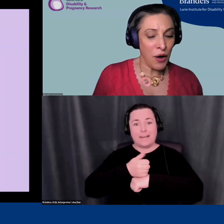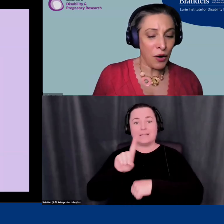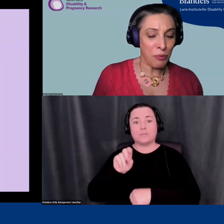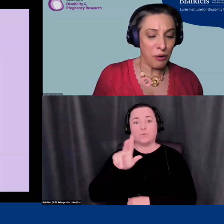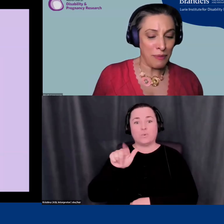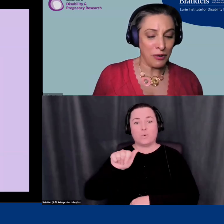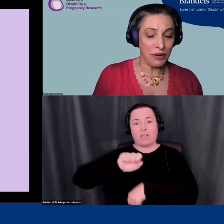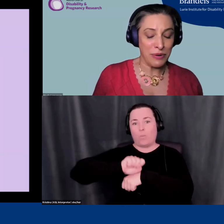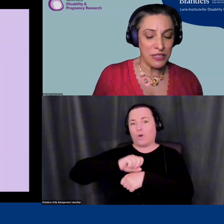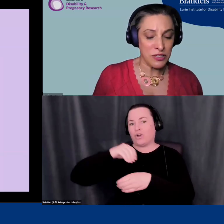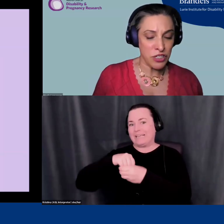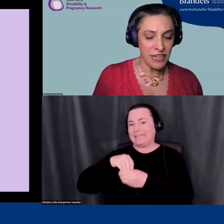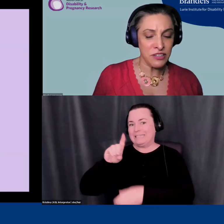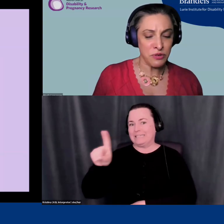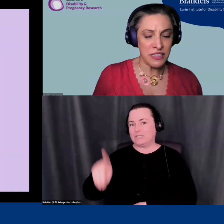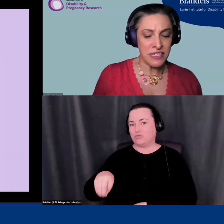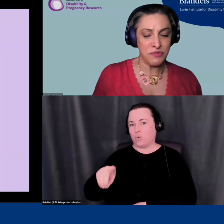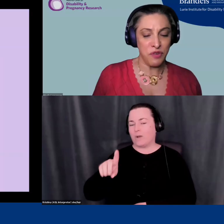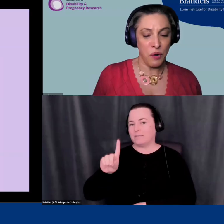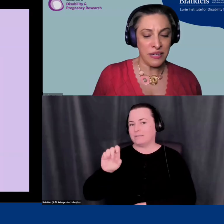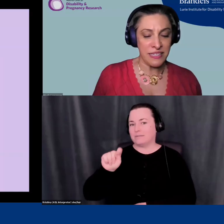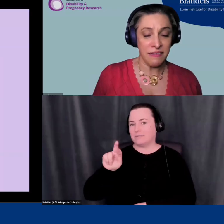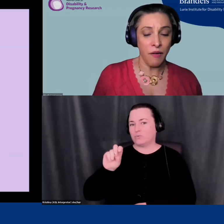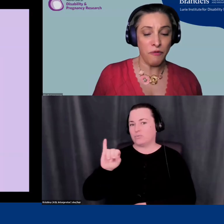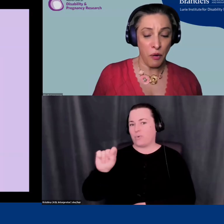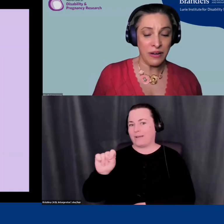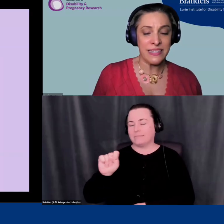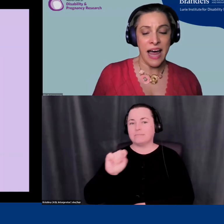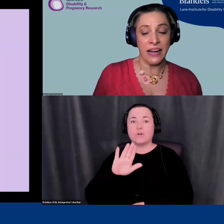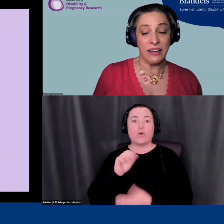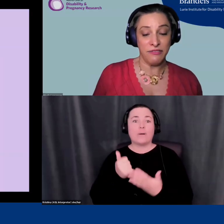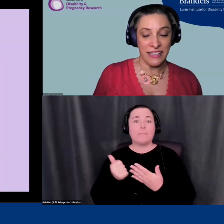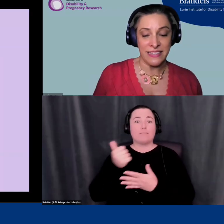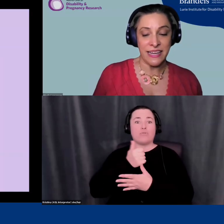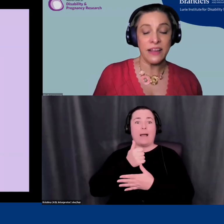Her primary research interests focus on advancing